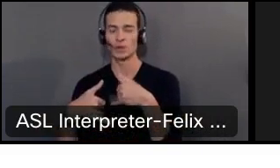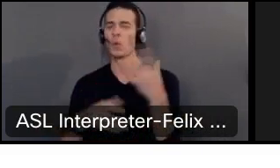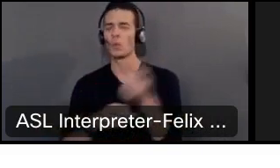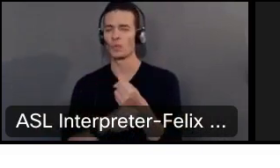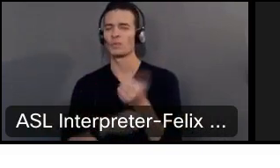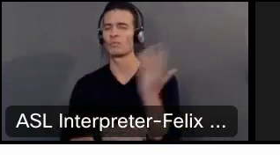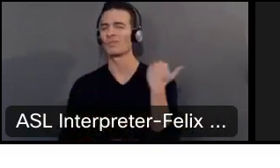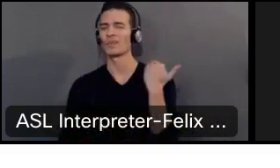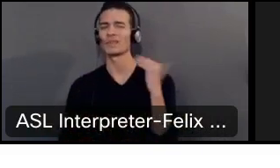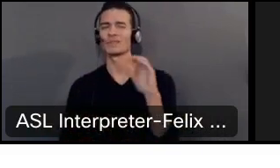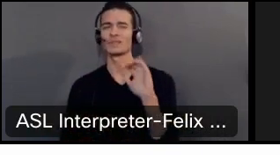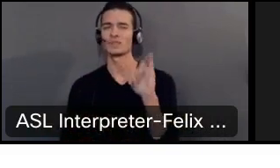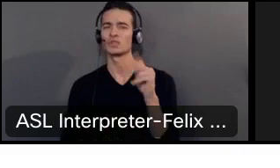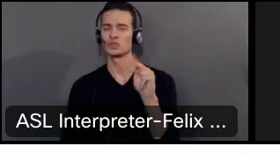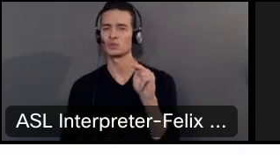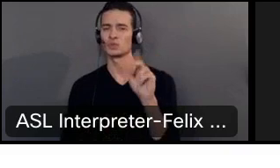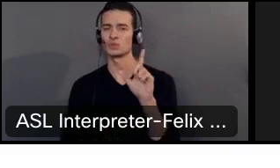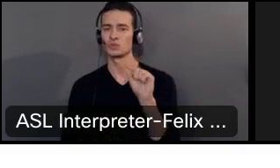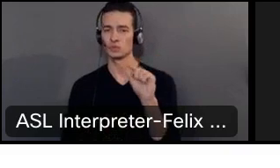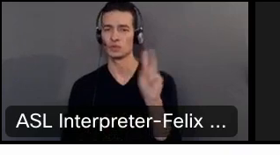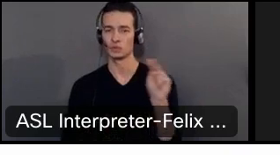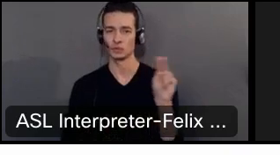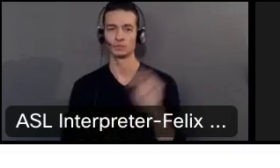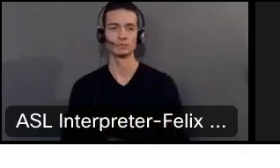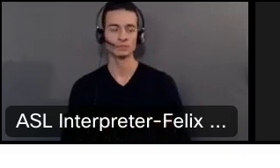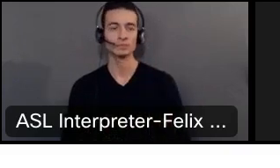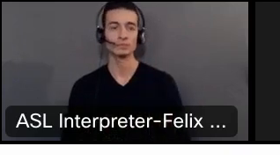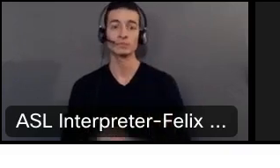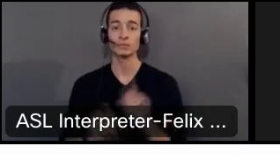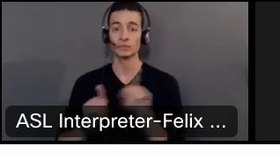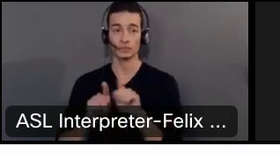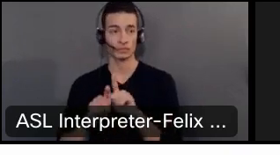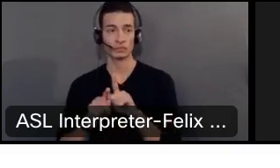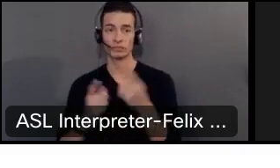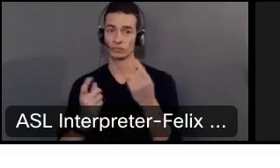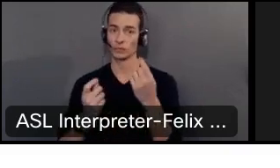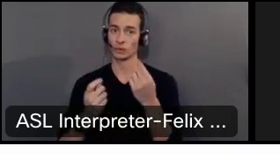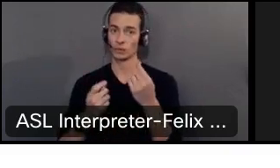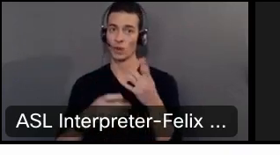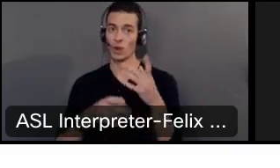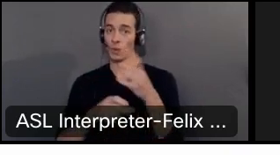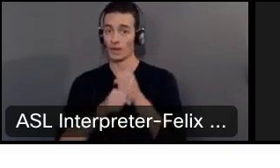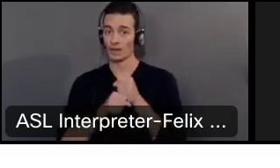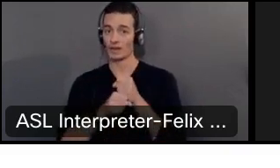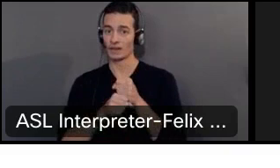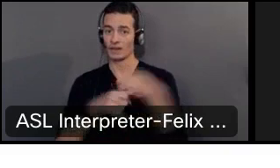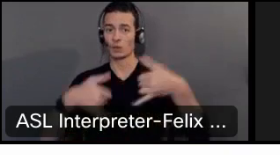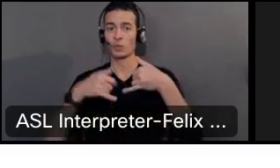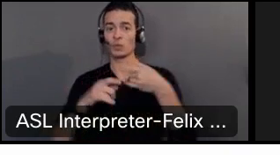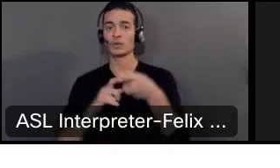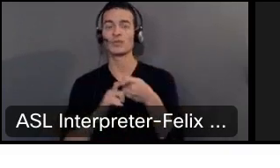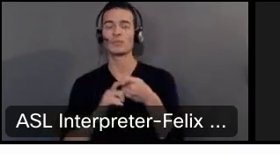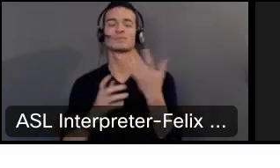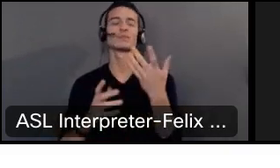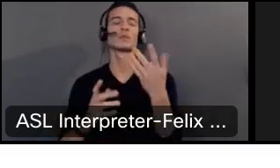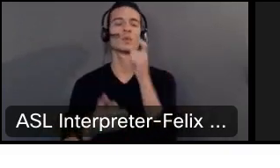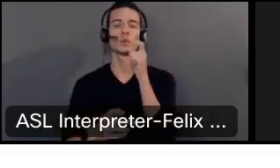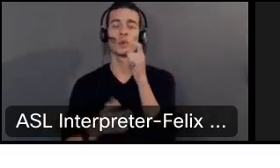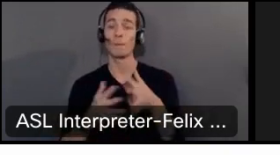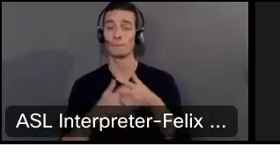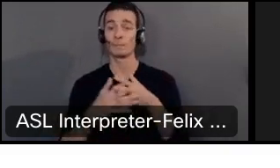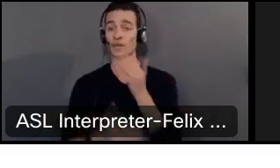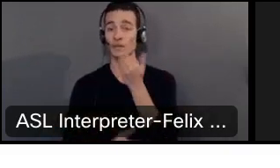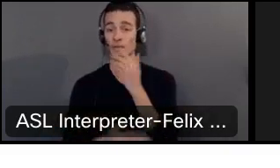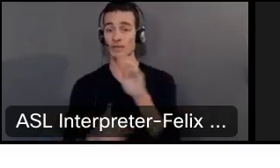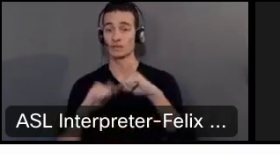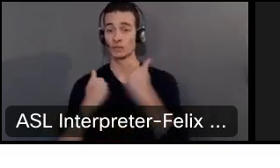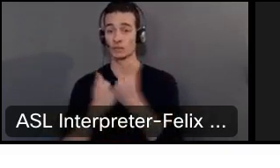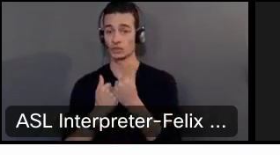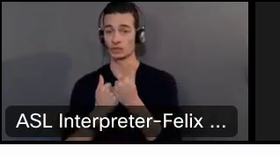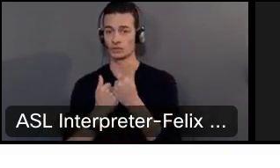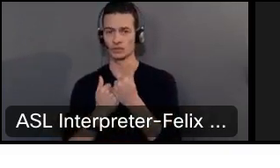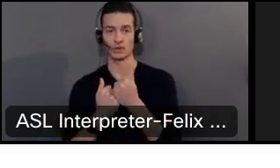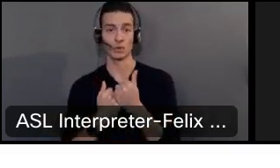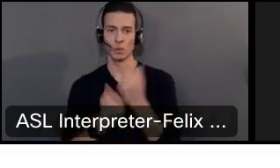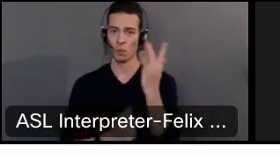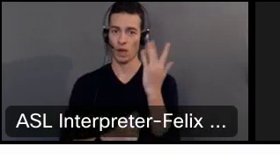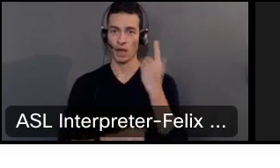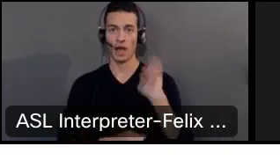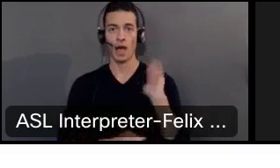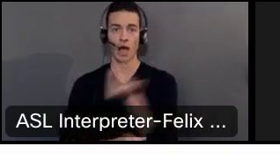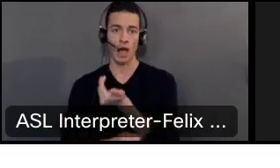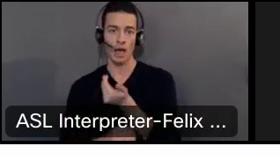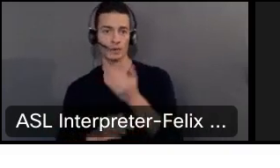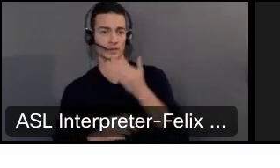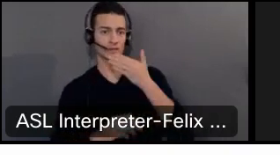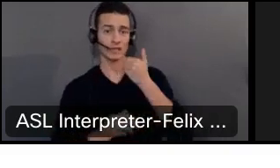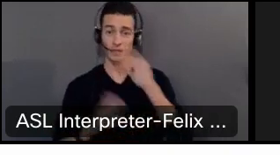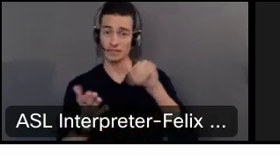We also obtain also obtained certification of recognition from the American Diabetes Association, but educational services of the diabetes center of excellence in meeting national standards for diabetes,